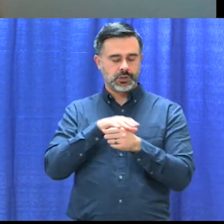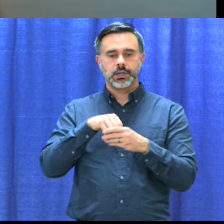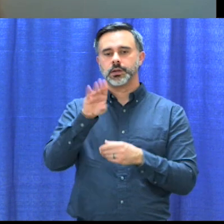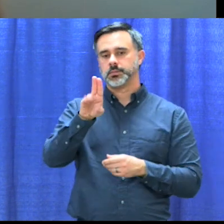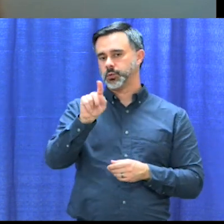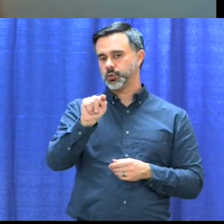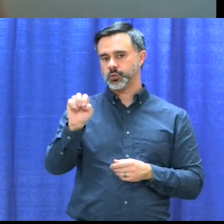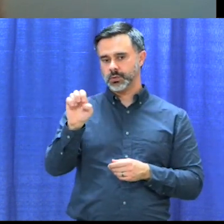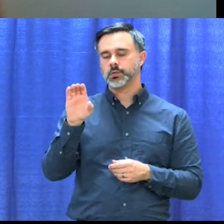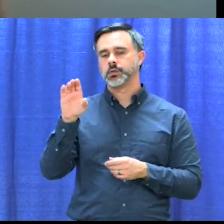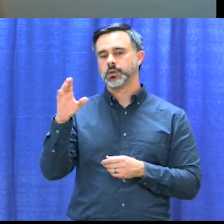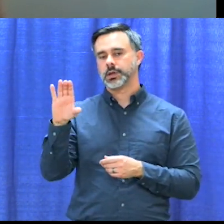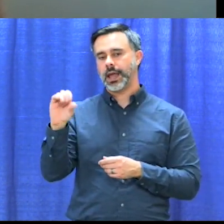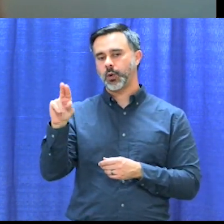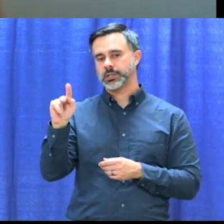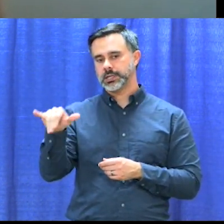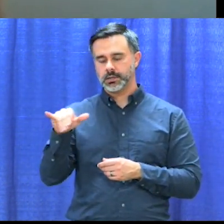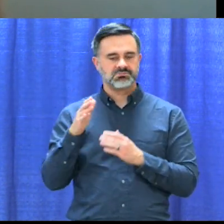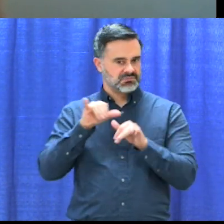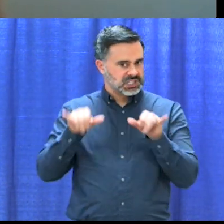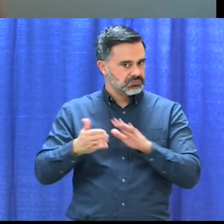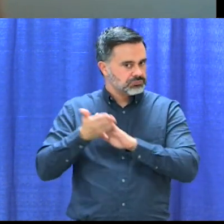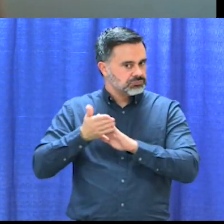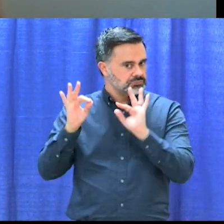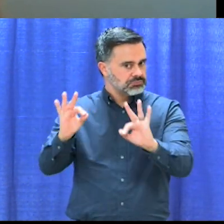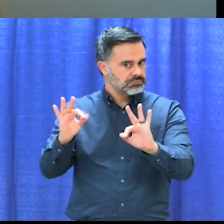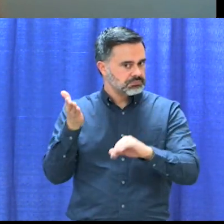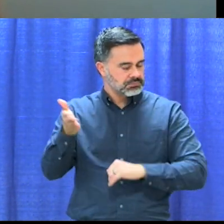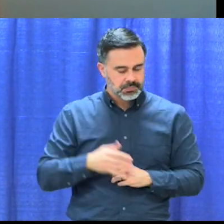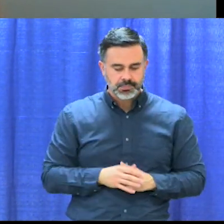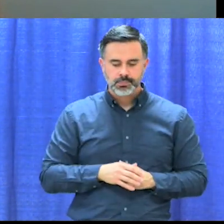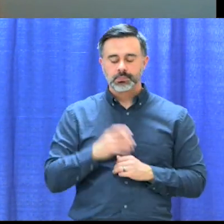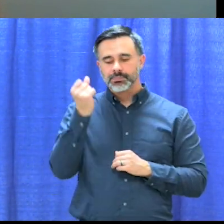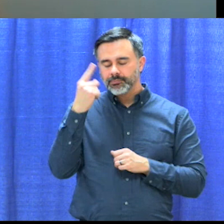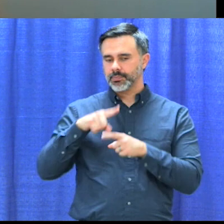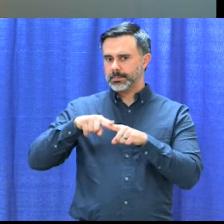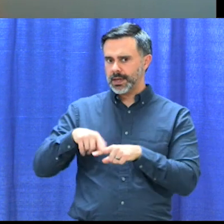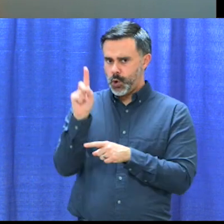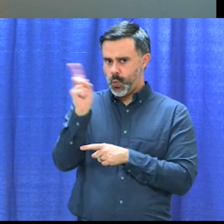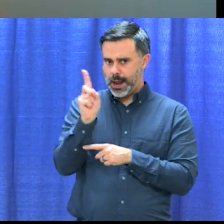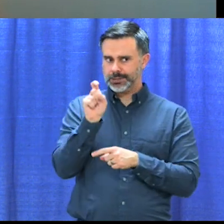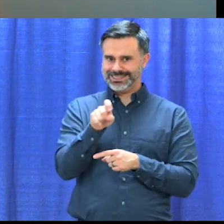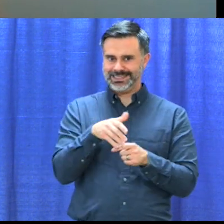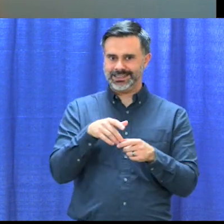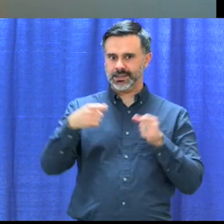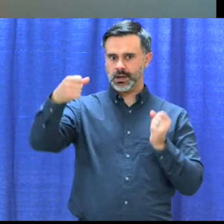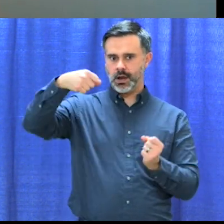system is performing well there. Depending on where the coverage is needed we'd certainly be willing to look at Cows